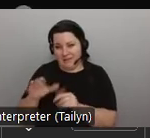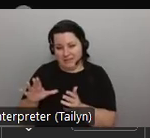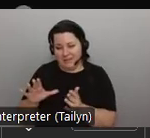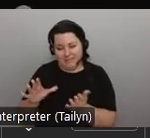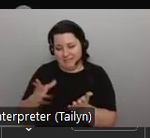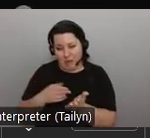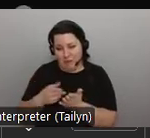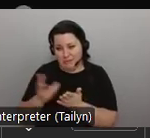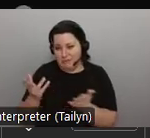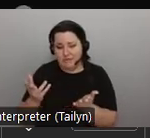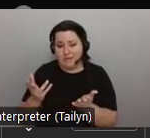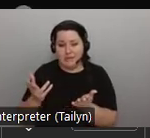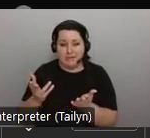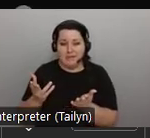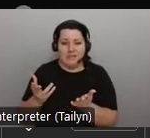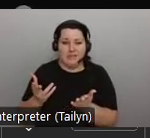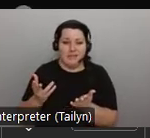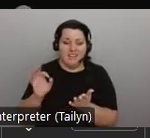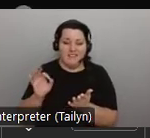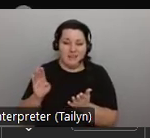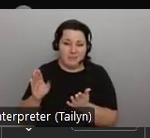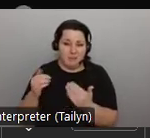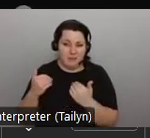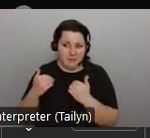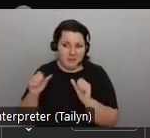Generally I would not rely on this. I wouldn't rely on it honestly for anything even if you're